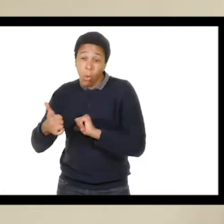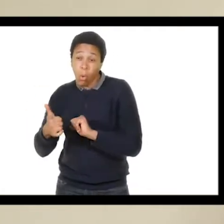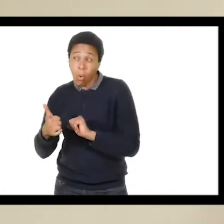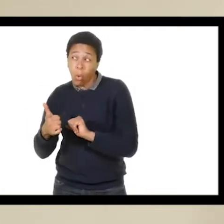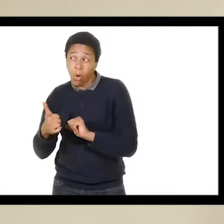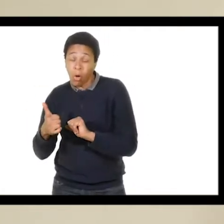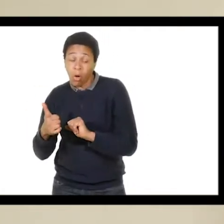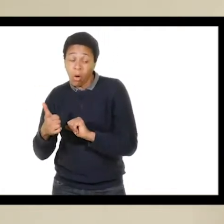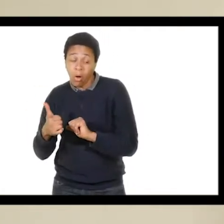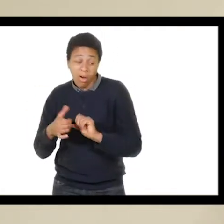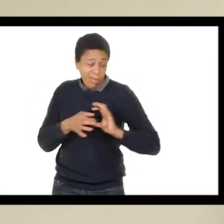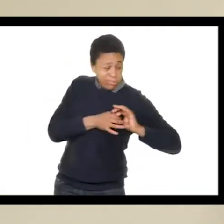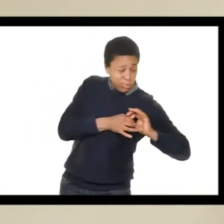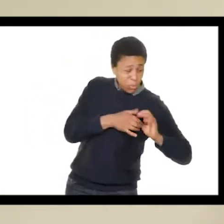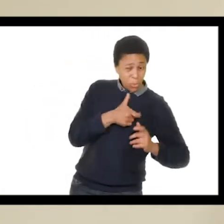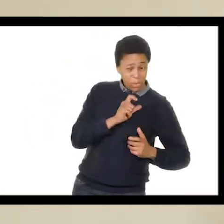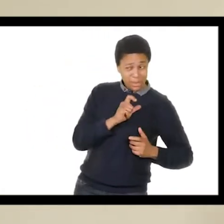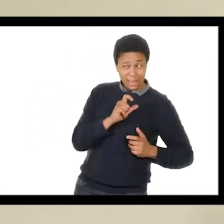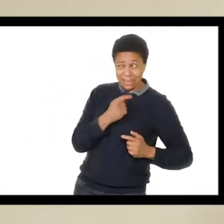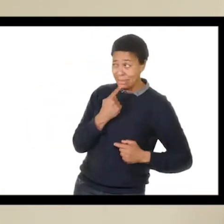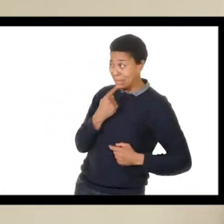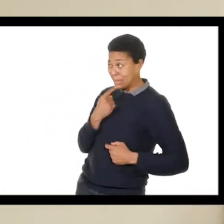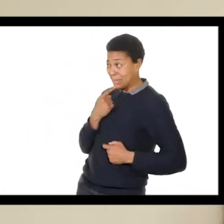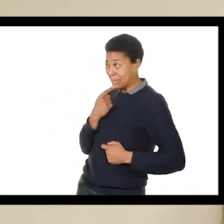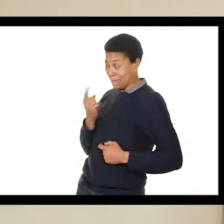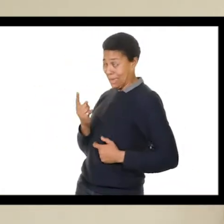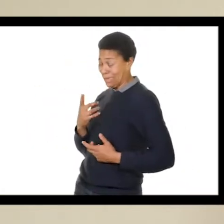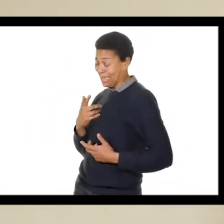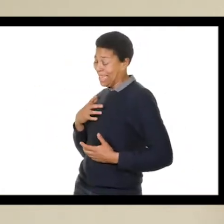Or was I going to take a chance and tell her about Christine?